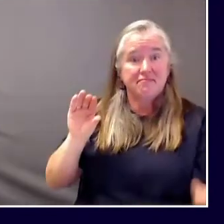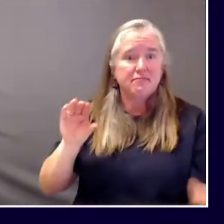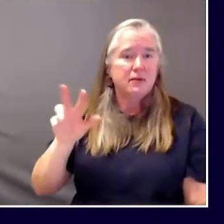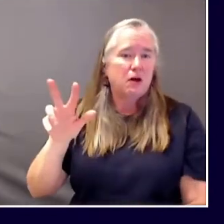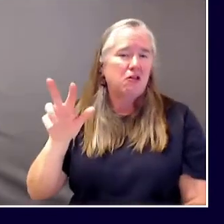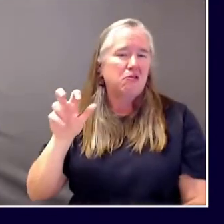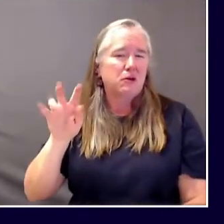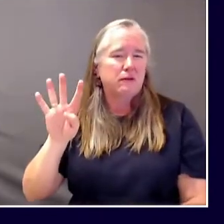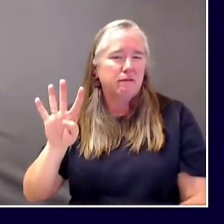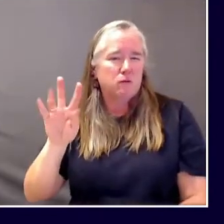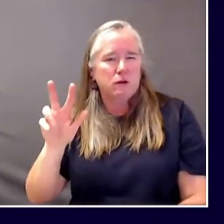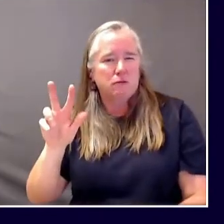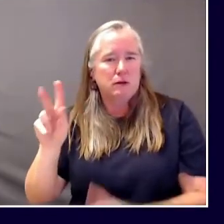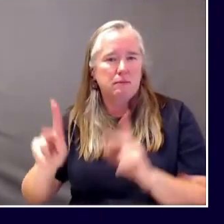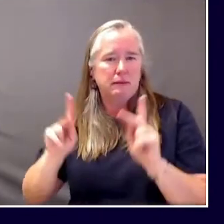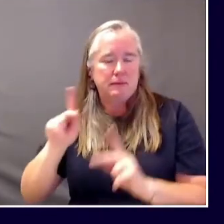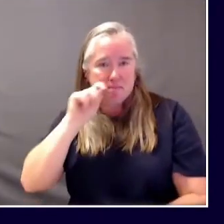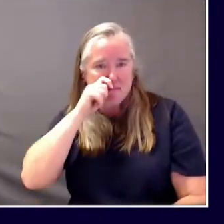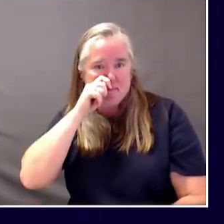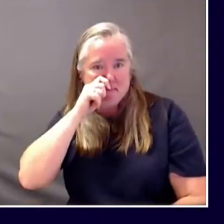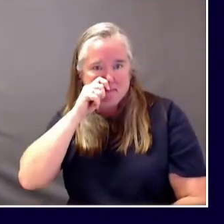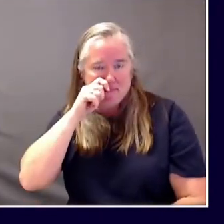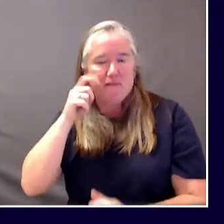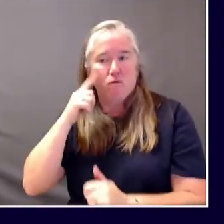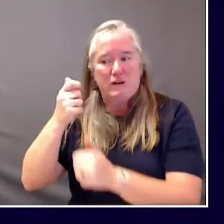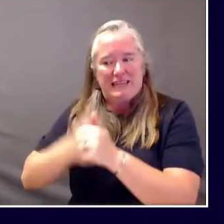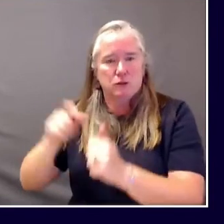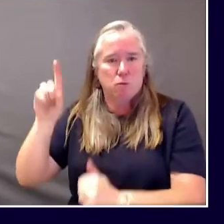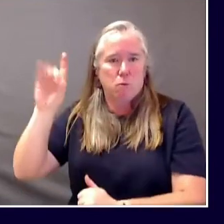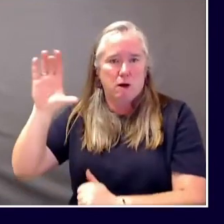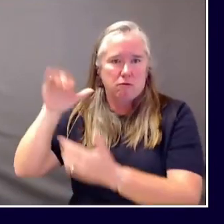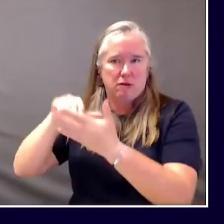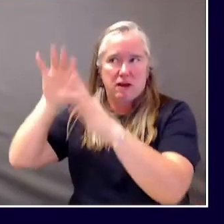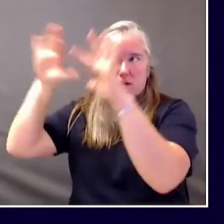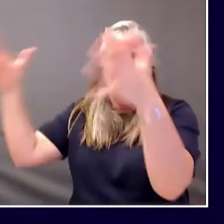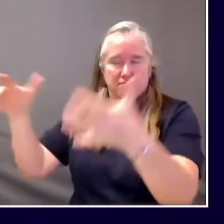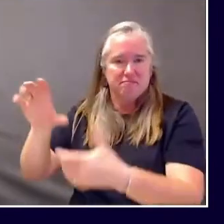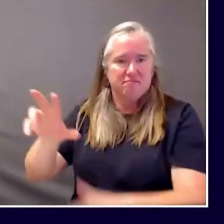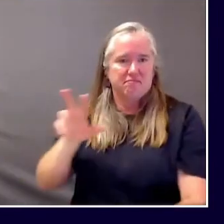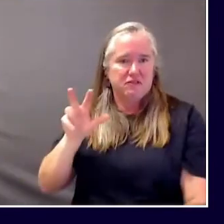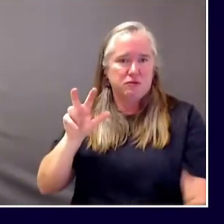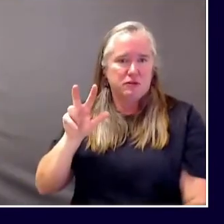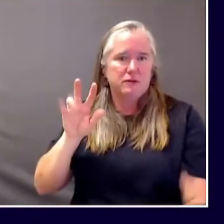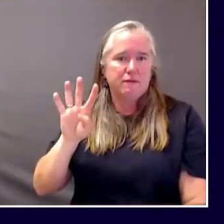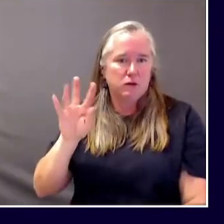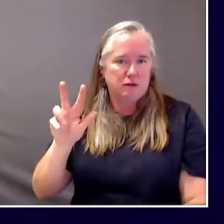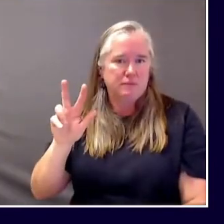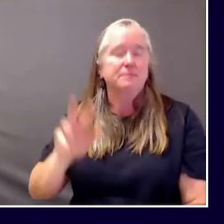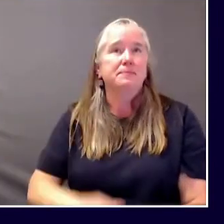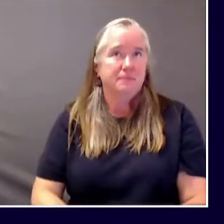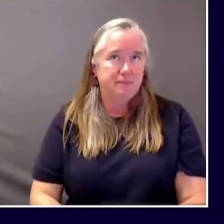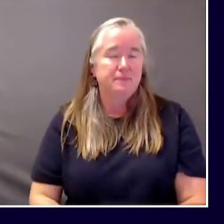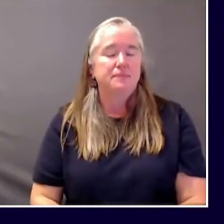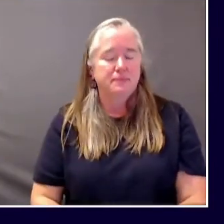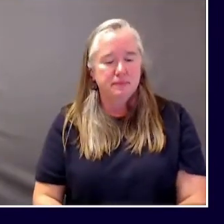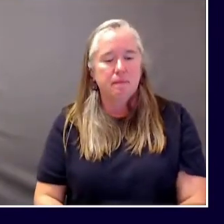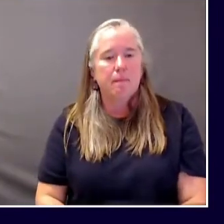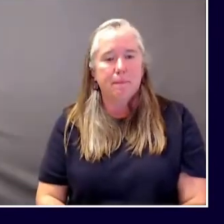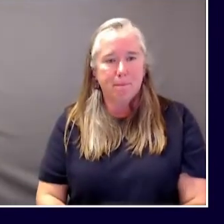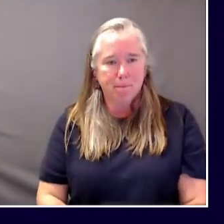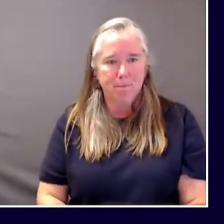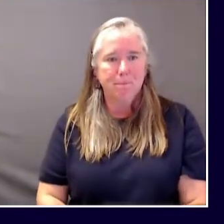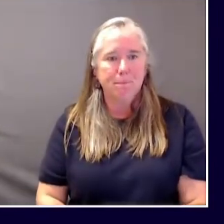and forty three PC test for